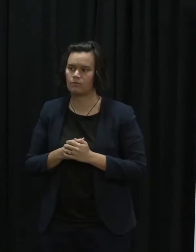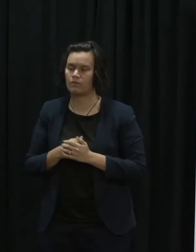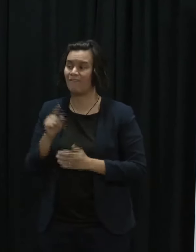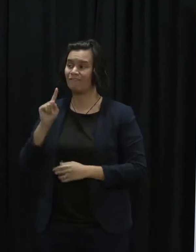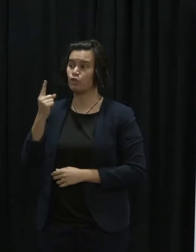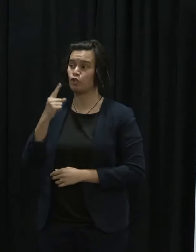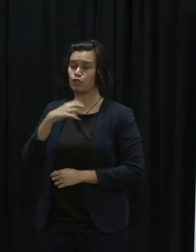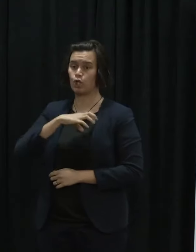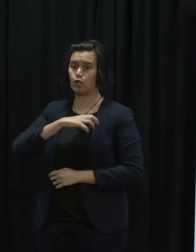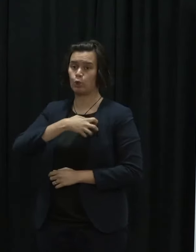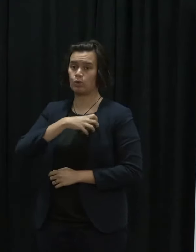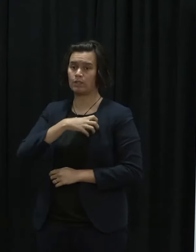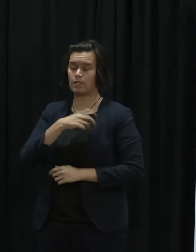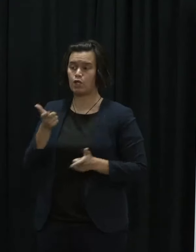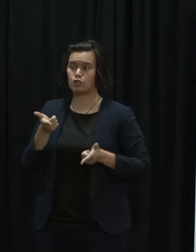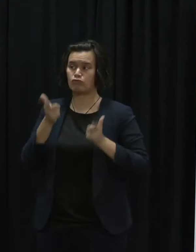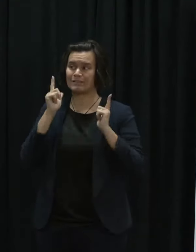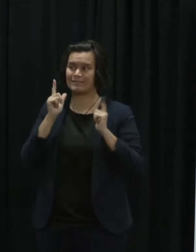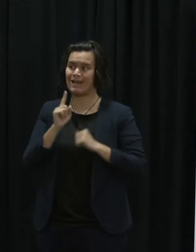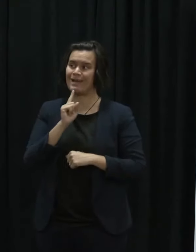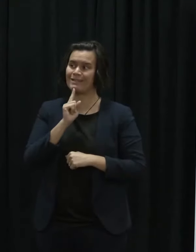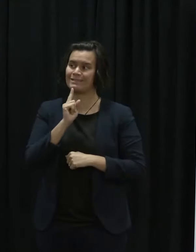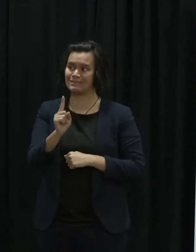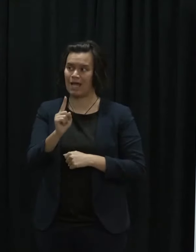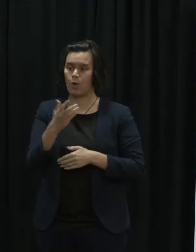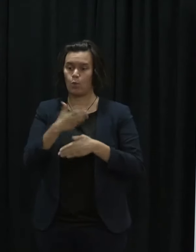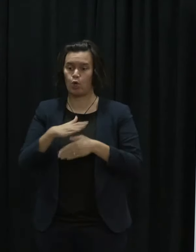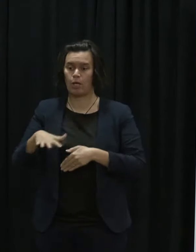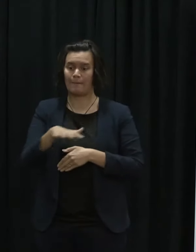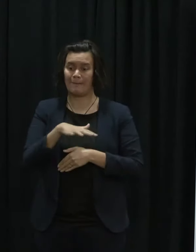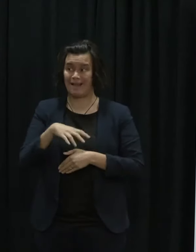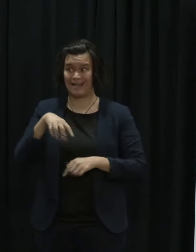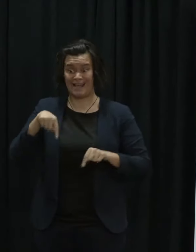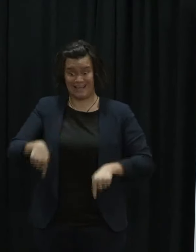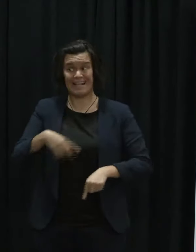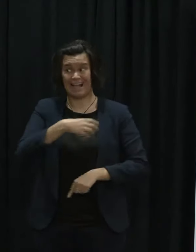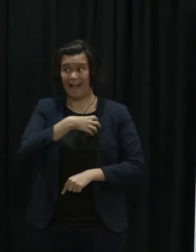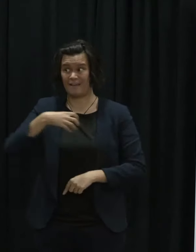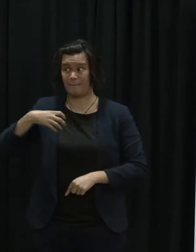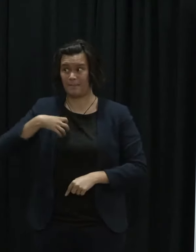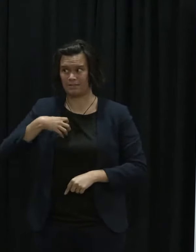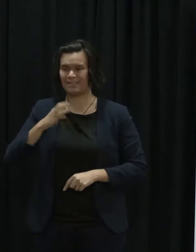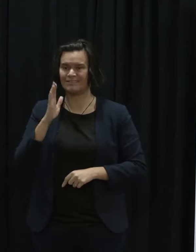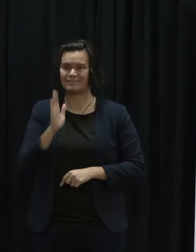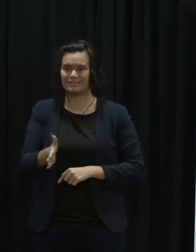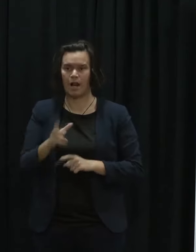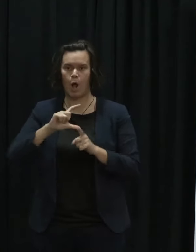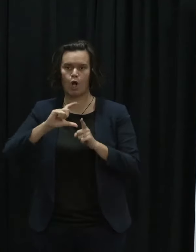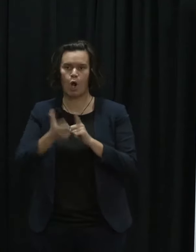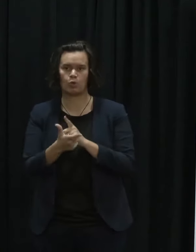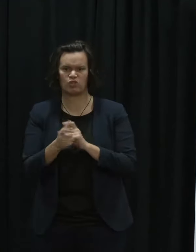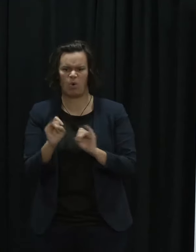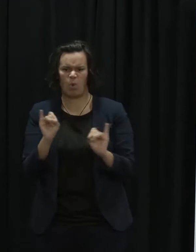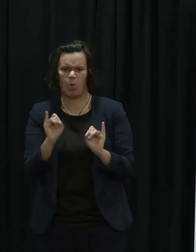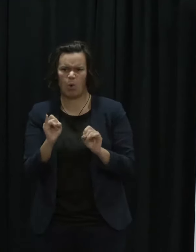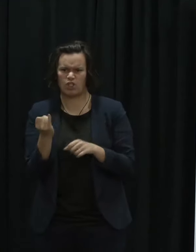are determined to see change in housing. Unions director Matt